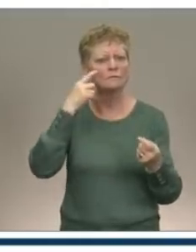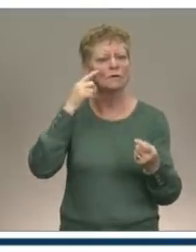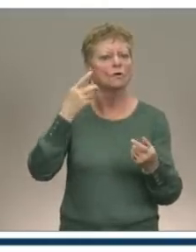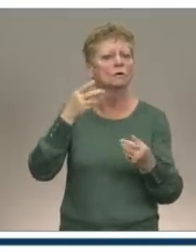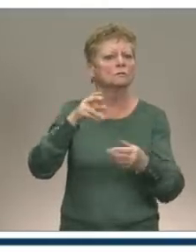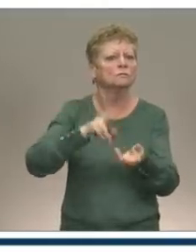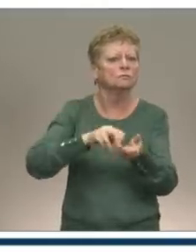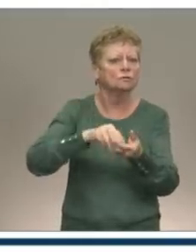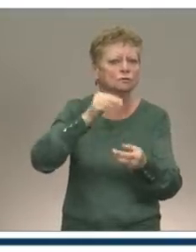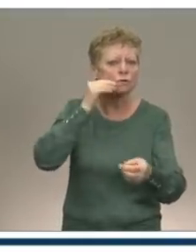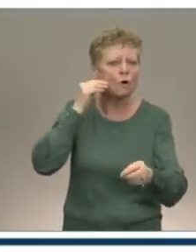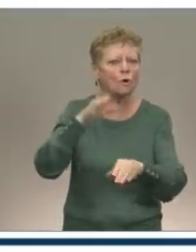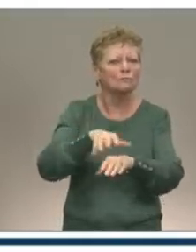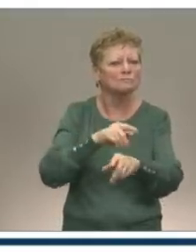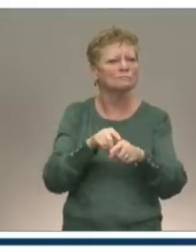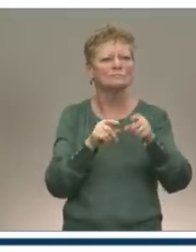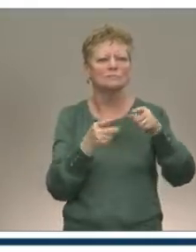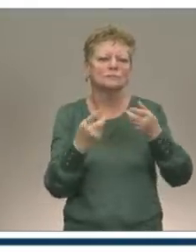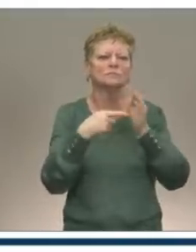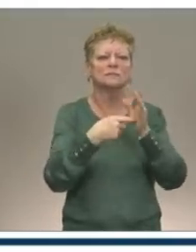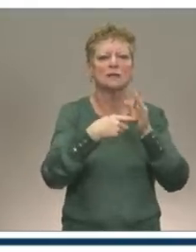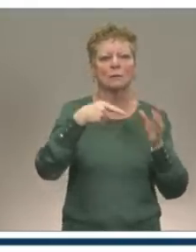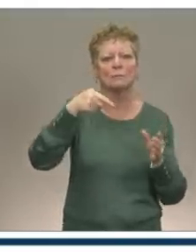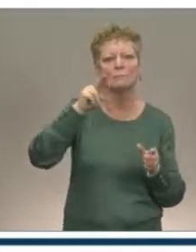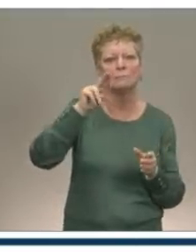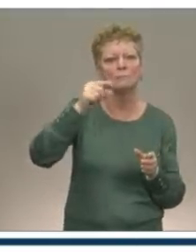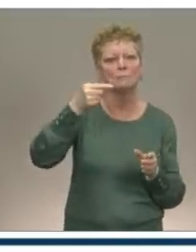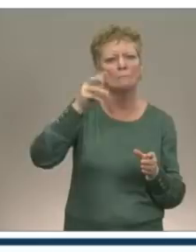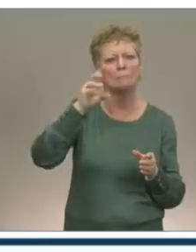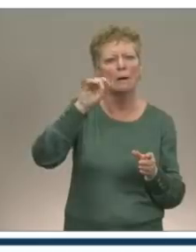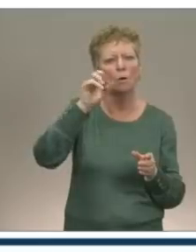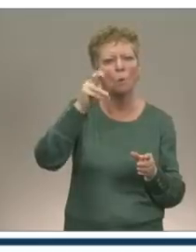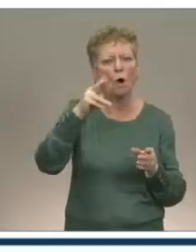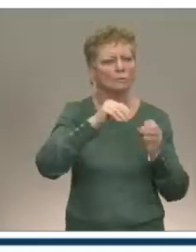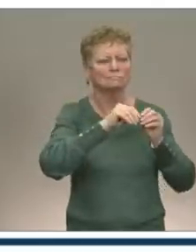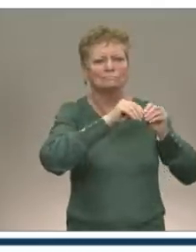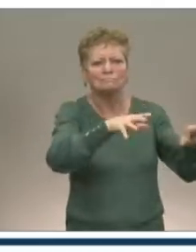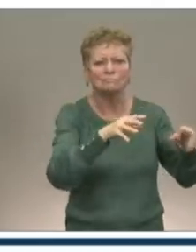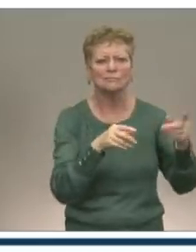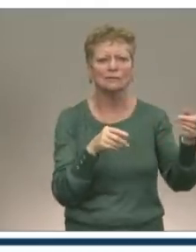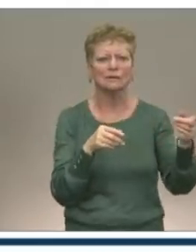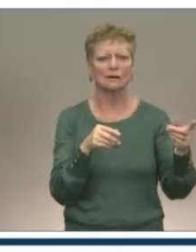in pugwash the site of the recent outbreak linked to the faith gatherings and i received no response